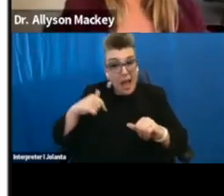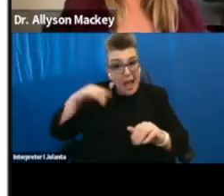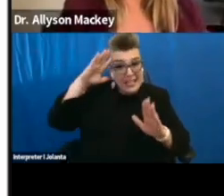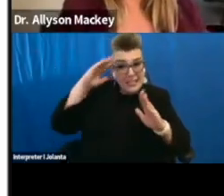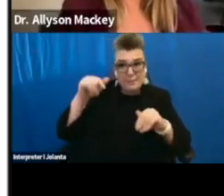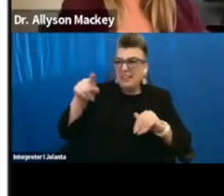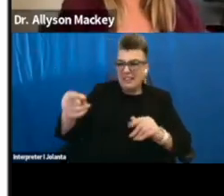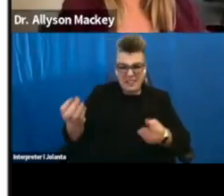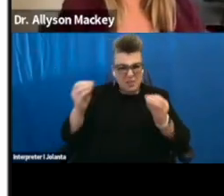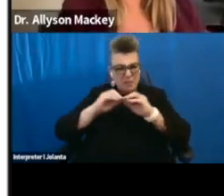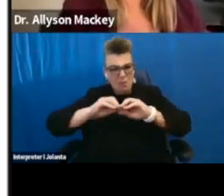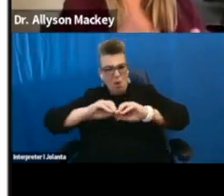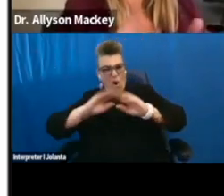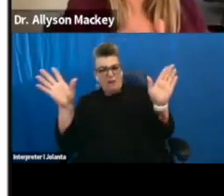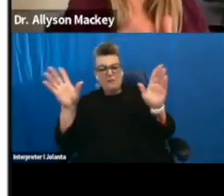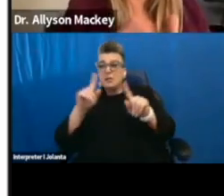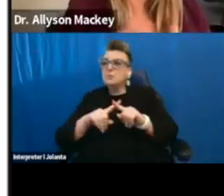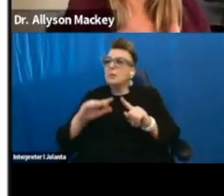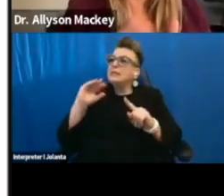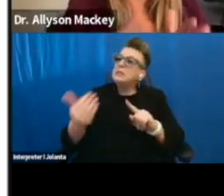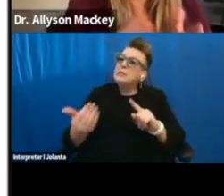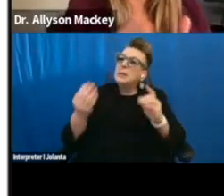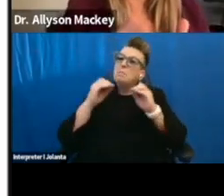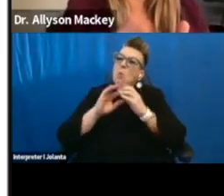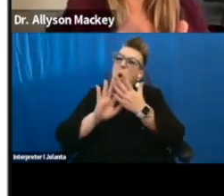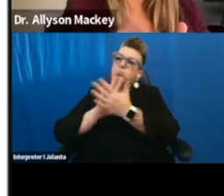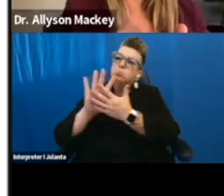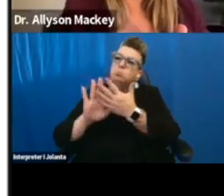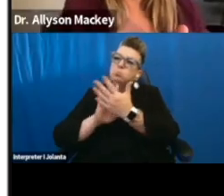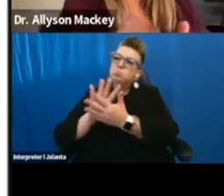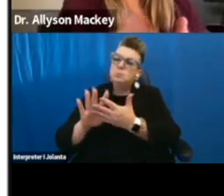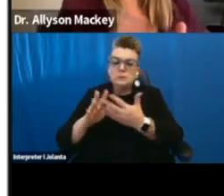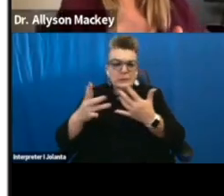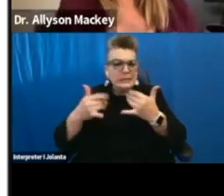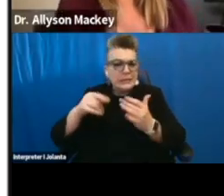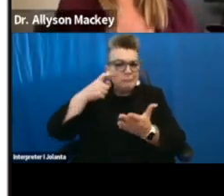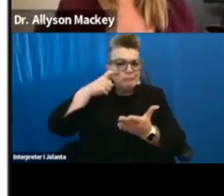than it is you can actually still detect a positive slope until age